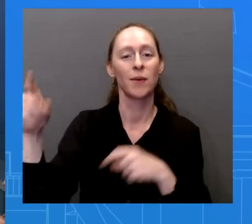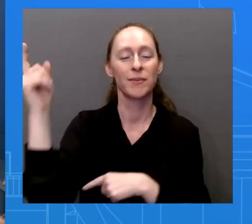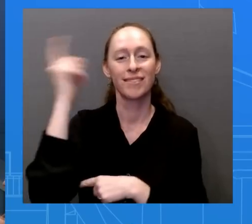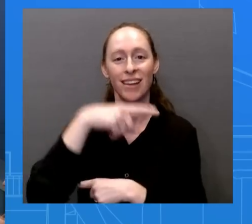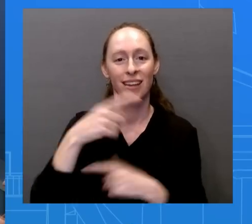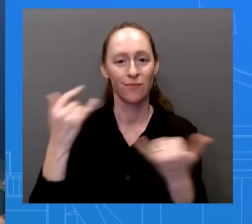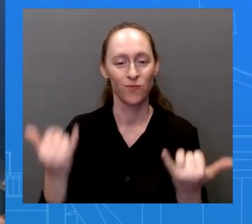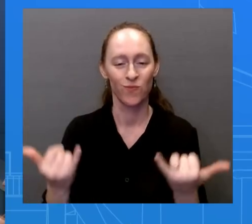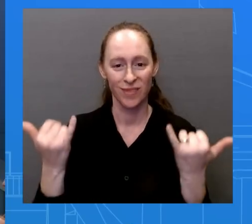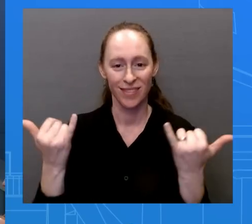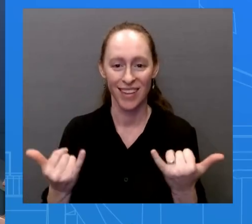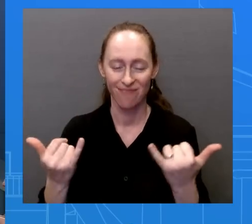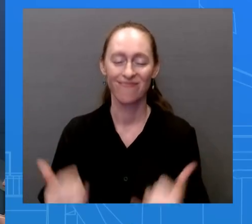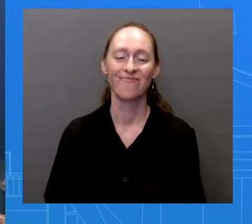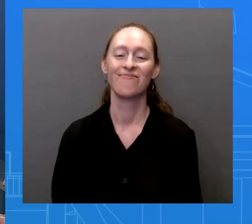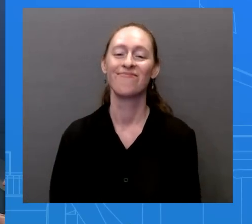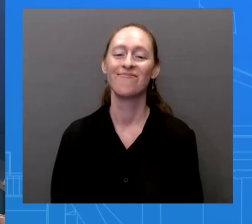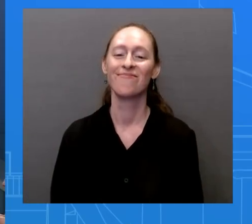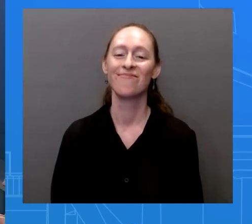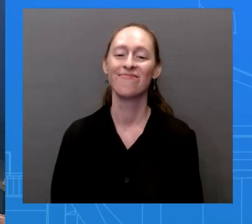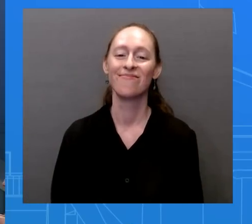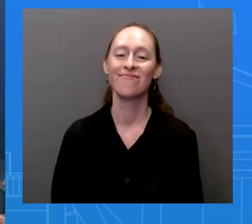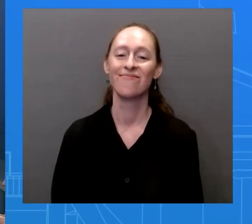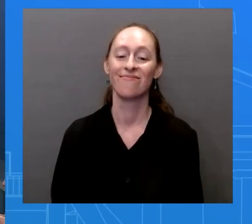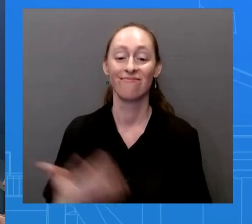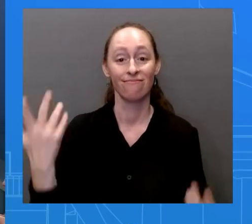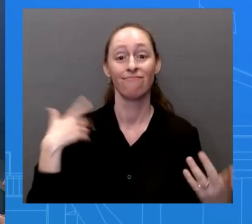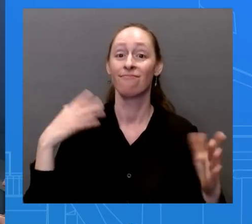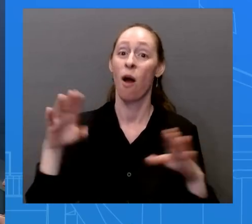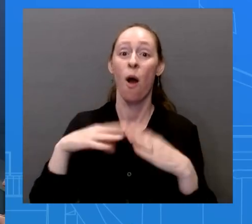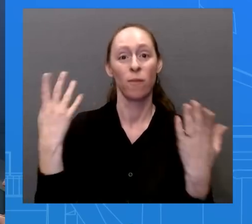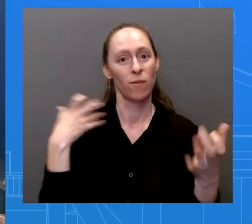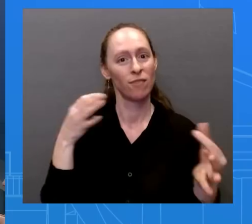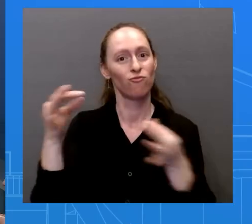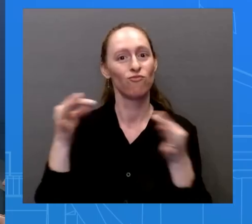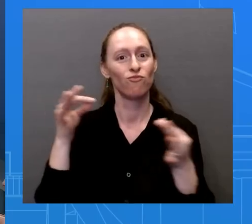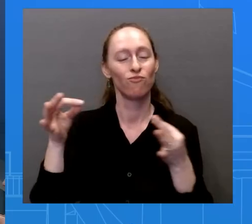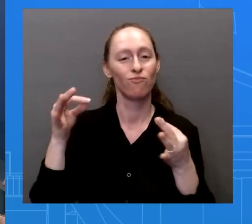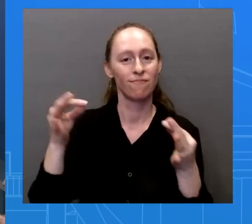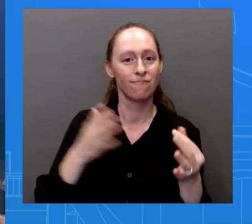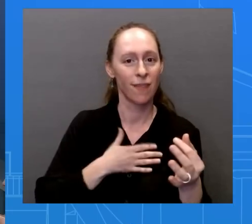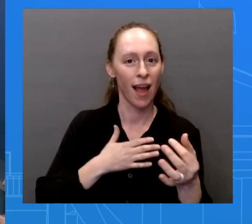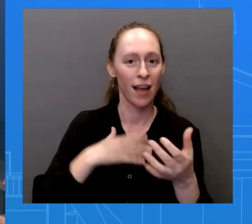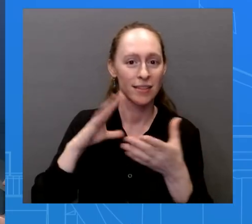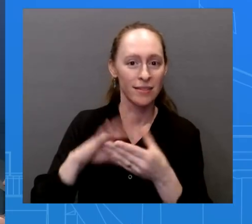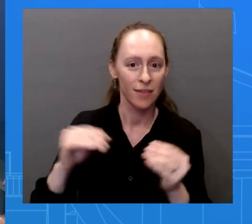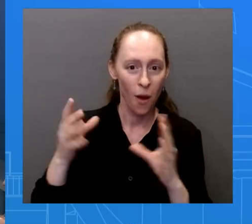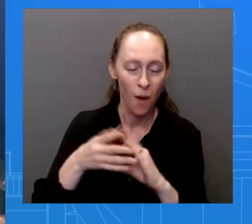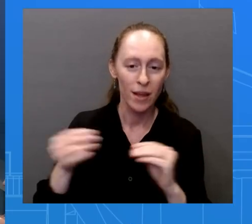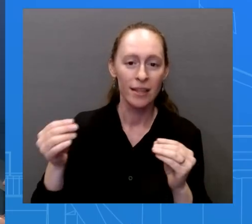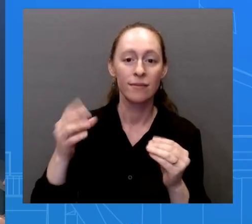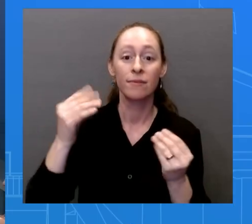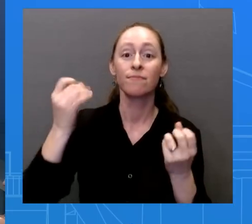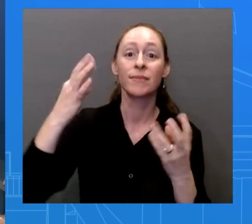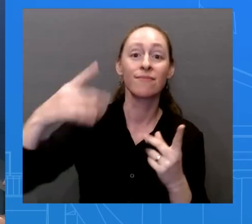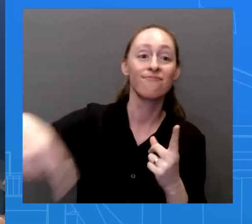Like so many in the LGBTQ community, coming out wasn't an easy thing to do. My family was traditional and conservative.